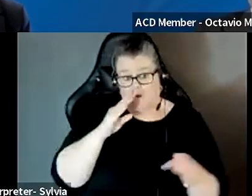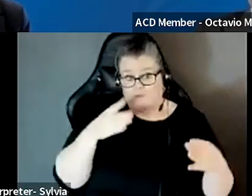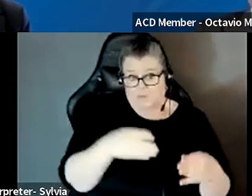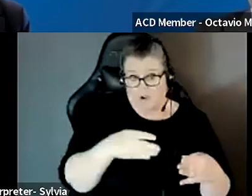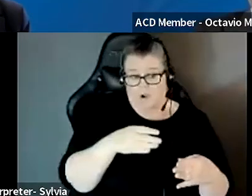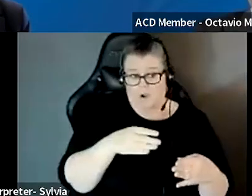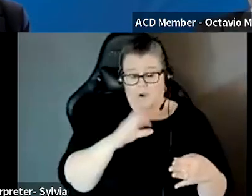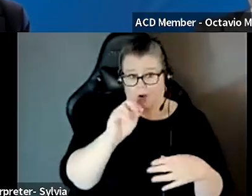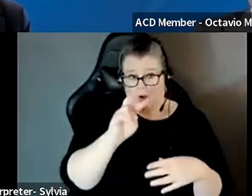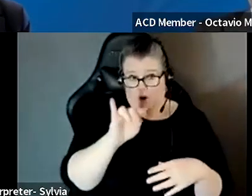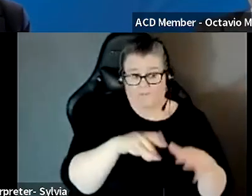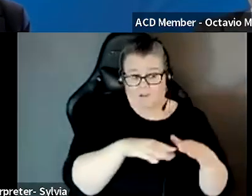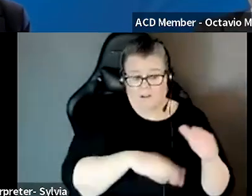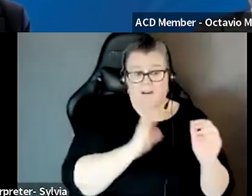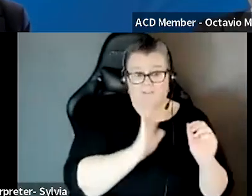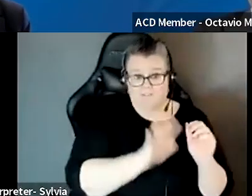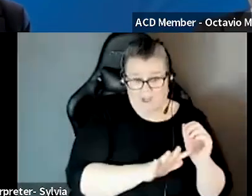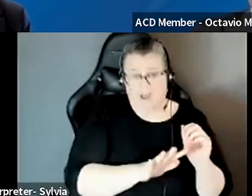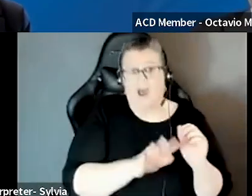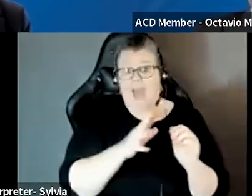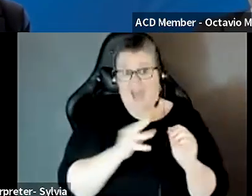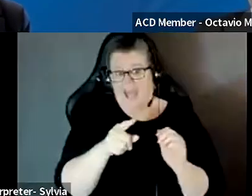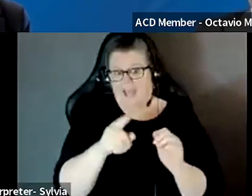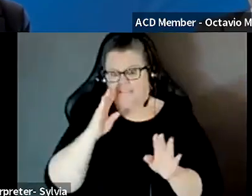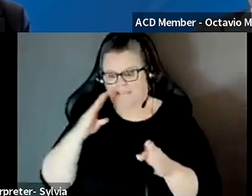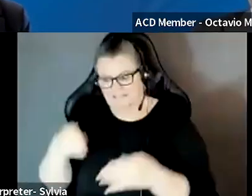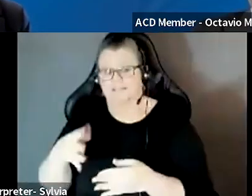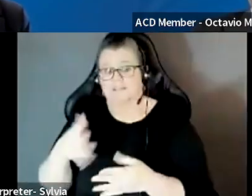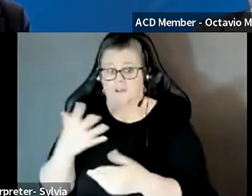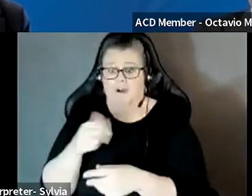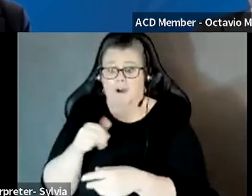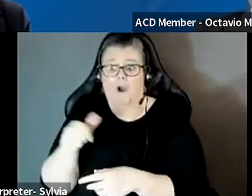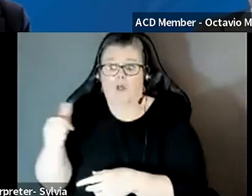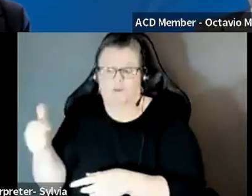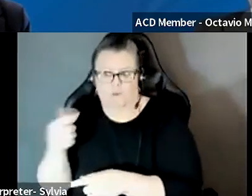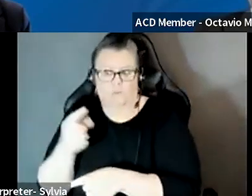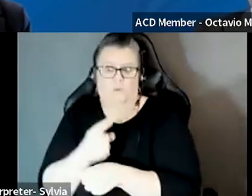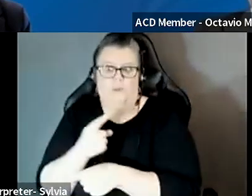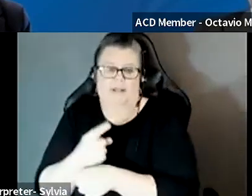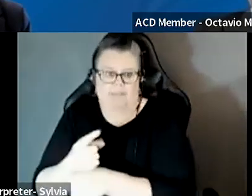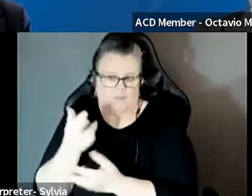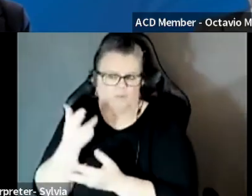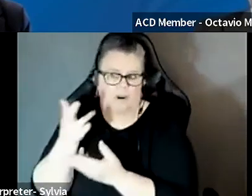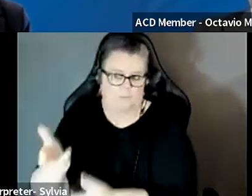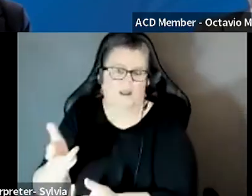than five also addressing the other routinely recommended childhood vaccines that had coverage really have been dropping.